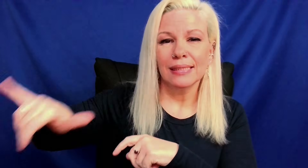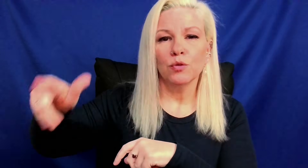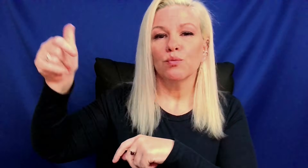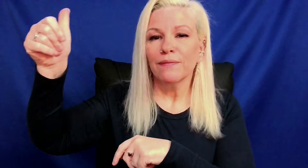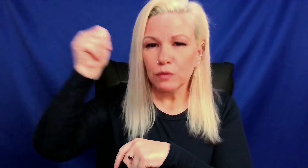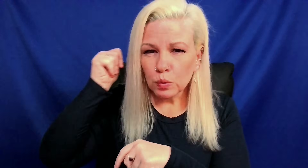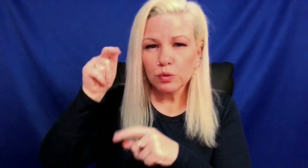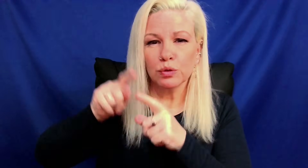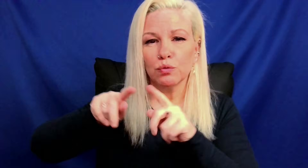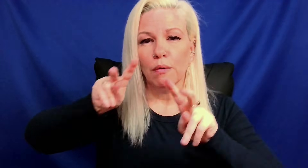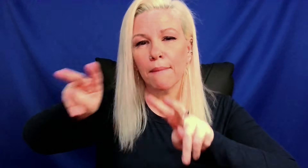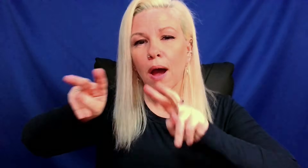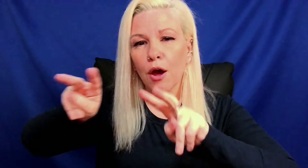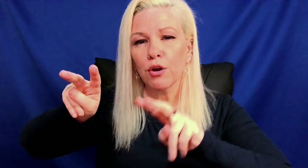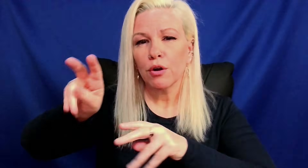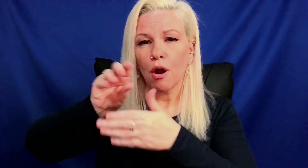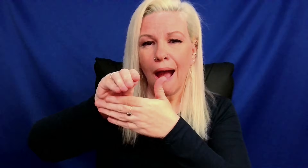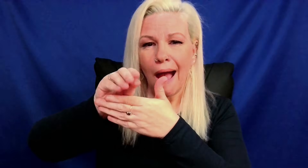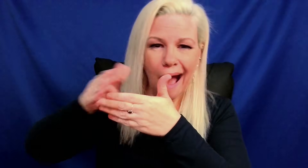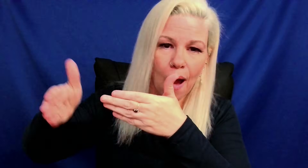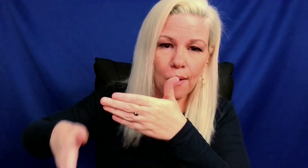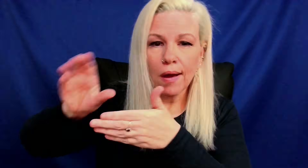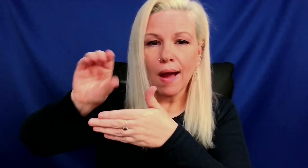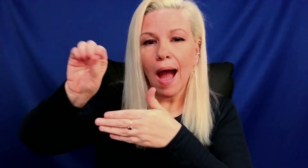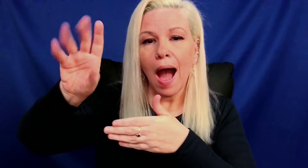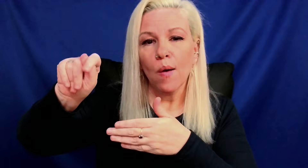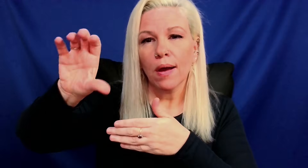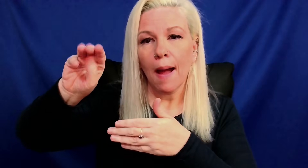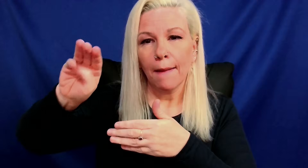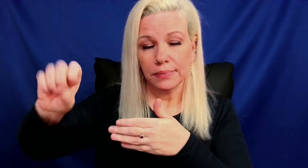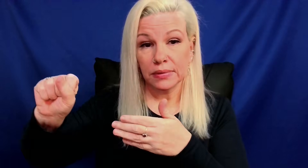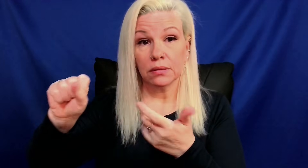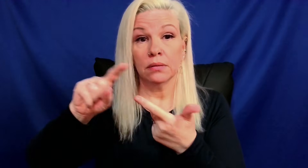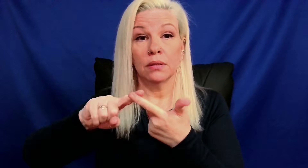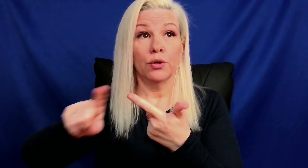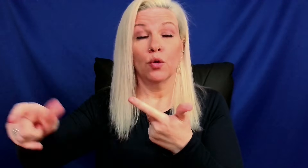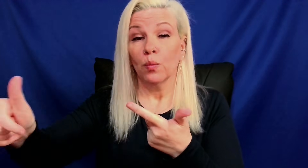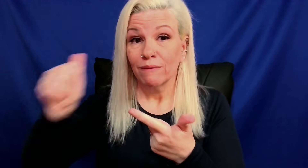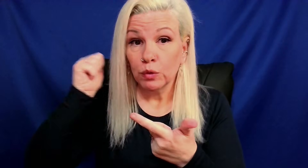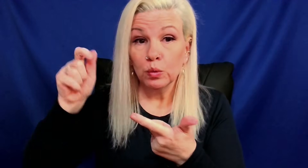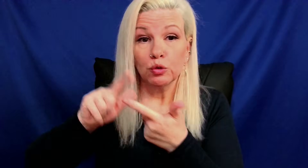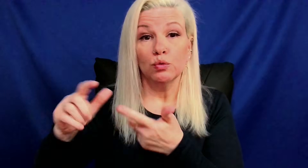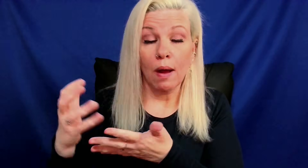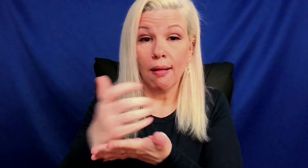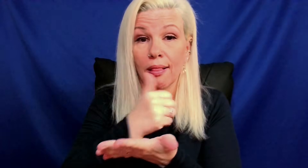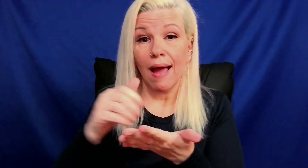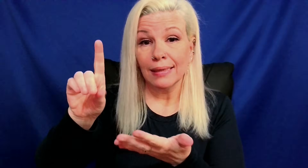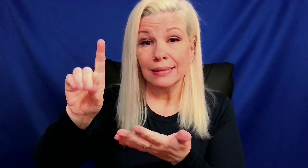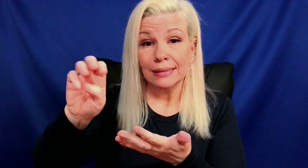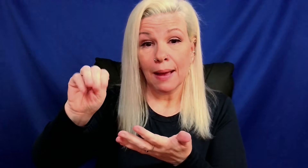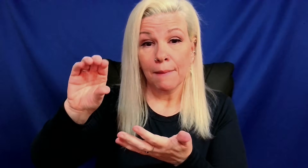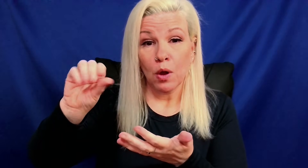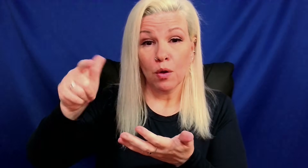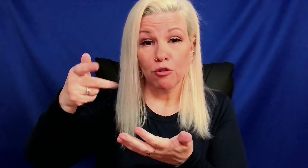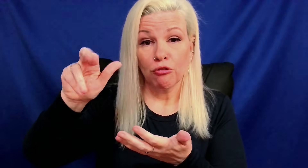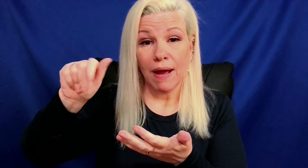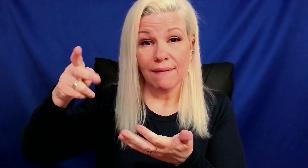to collect demographic data, and refuses to fix patterns that show harm.